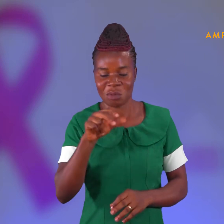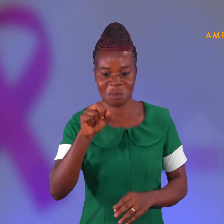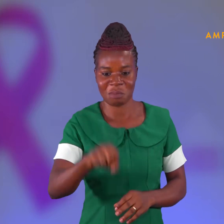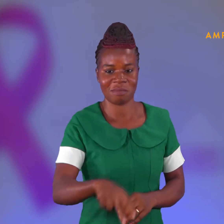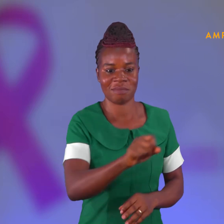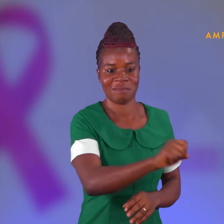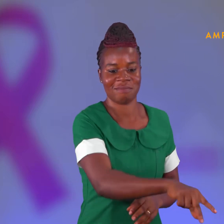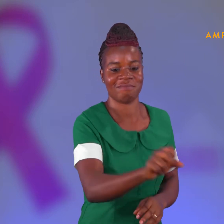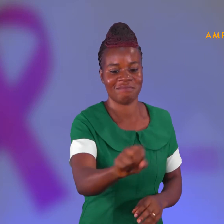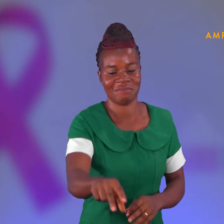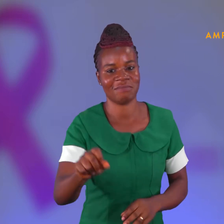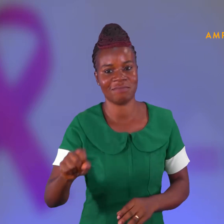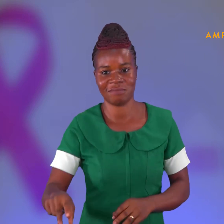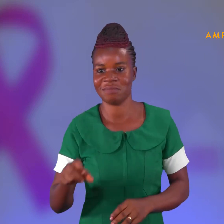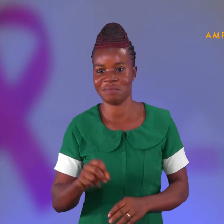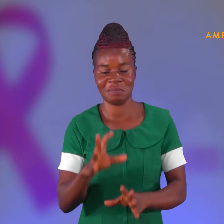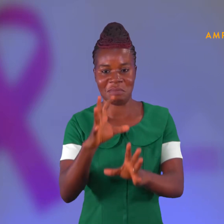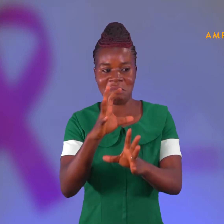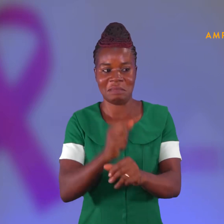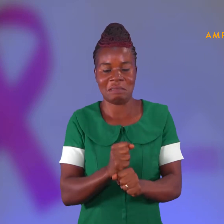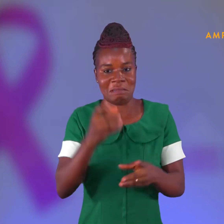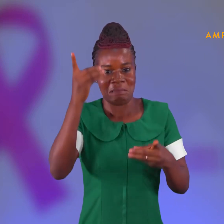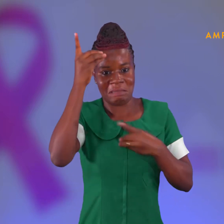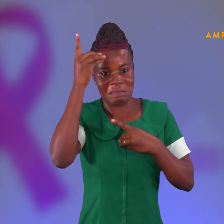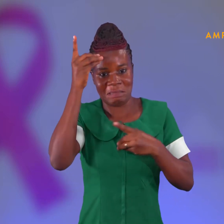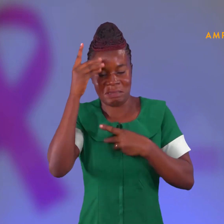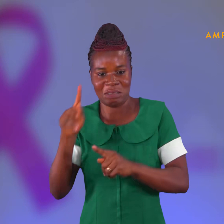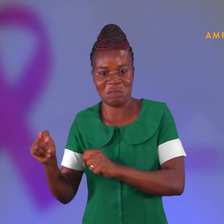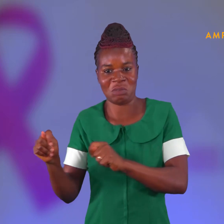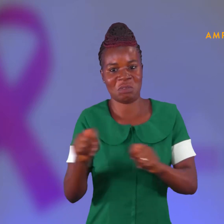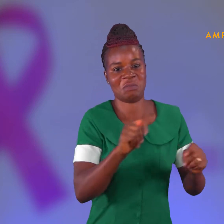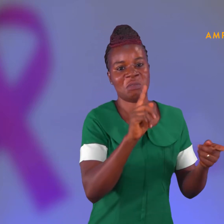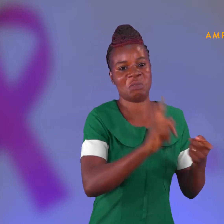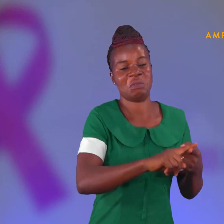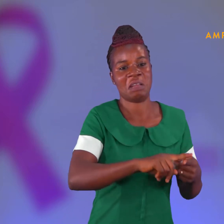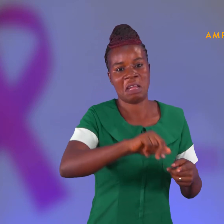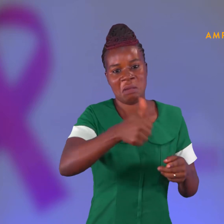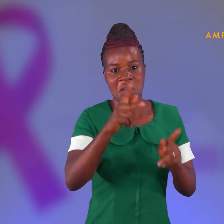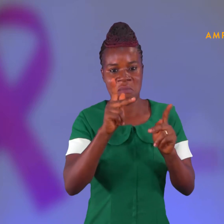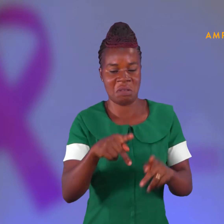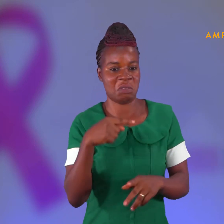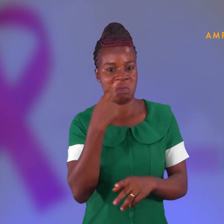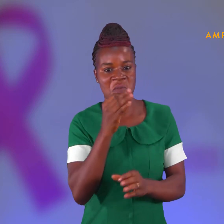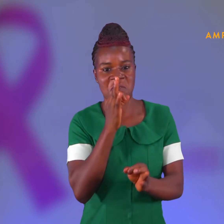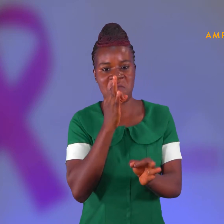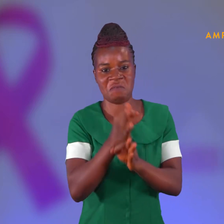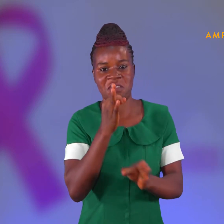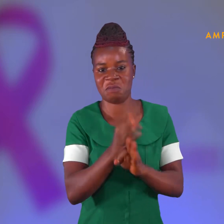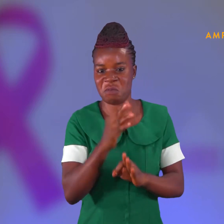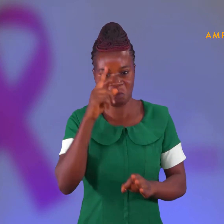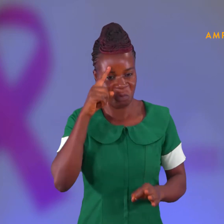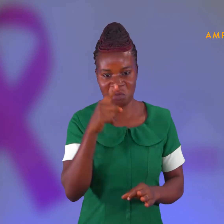Avoid multiple sexual partners and don't flirt to avoid contracting STI/STDs and transmitting to your partner who is faithful to you.